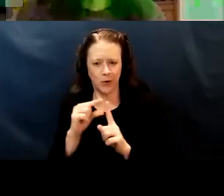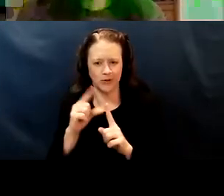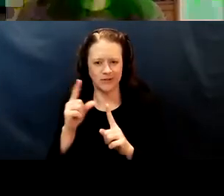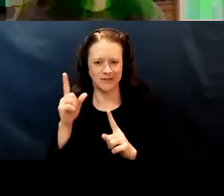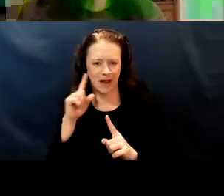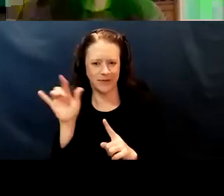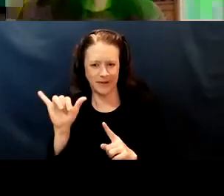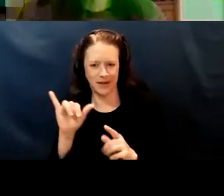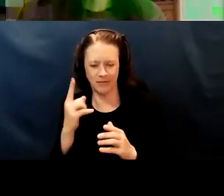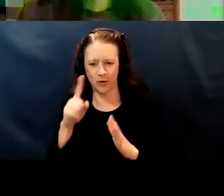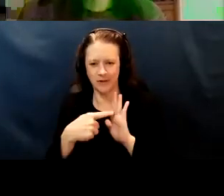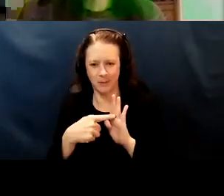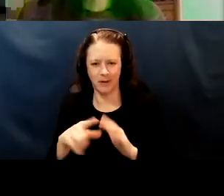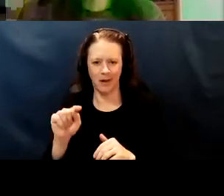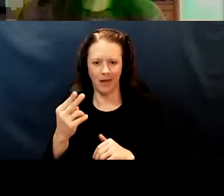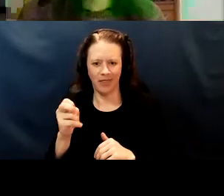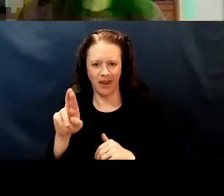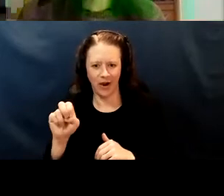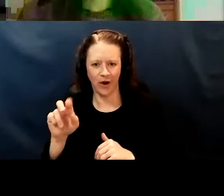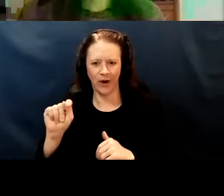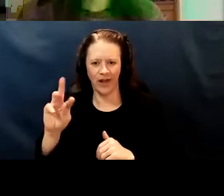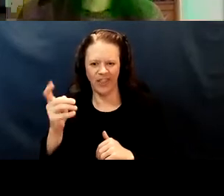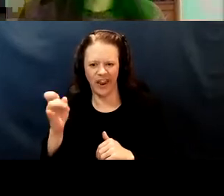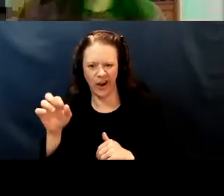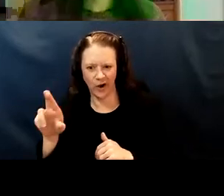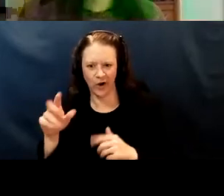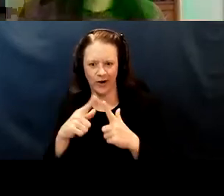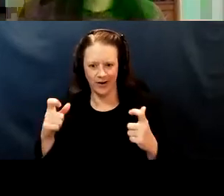And also it can often be really inaccessible for people that have